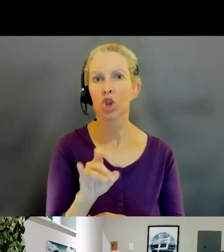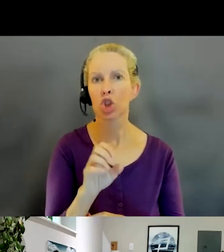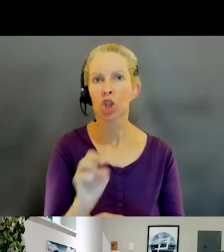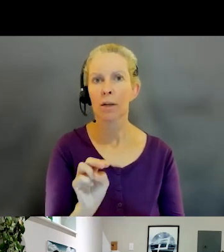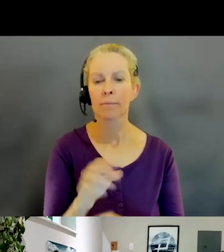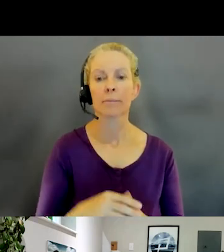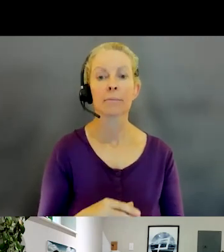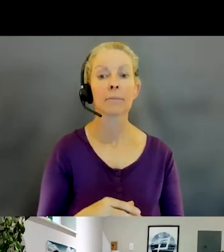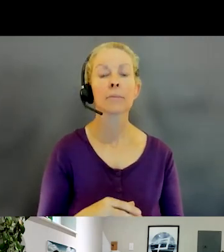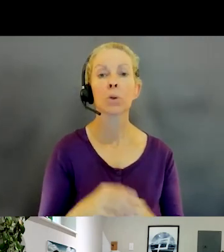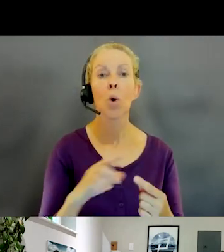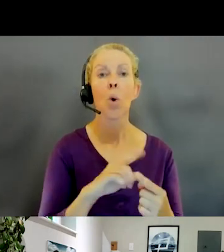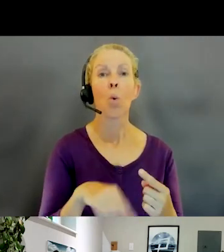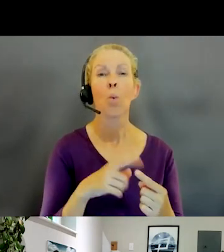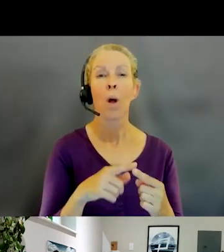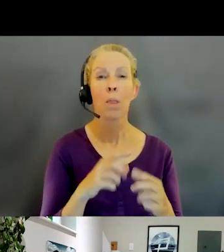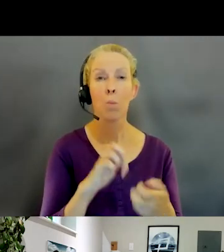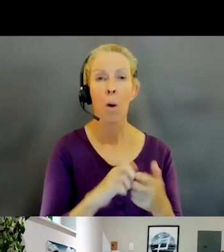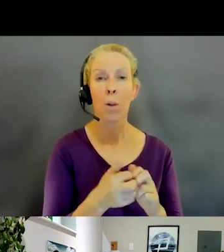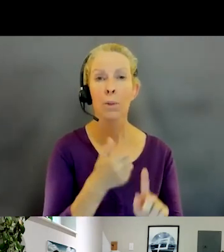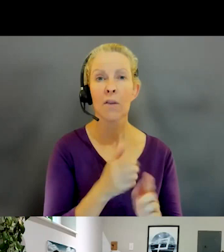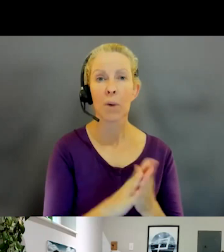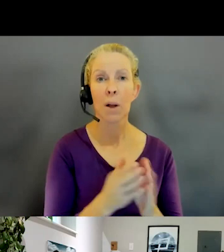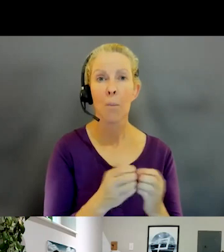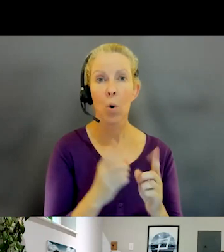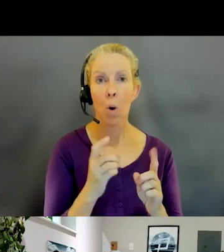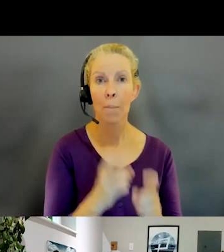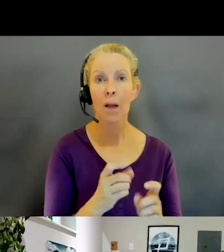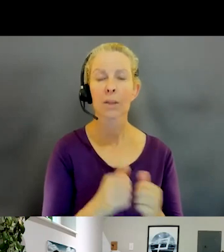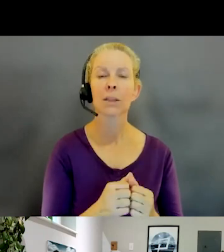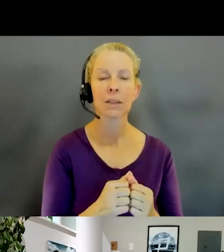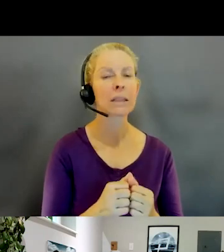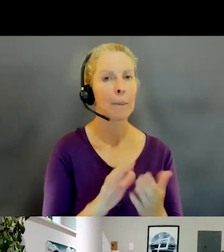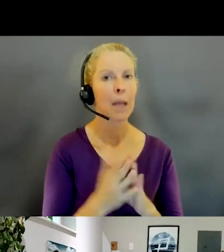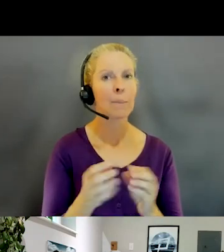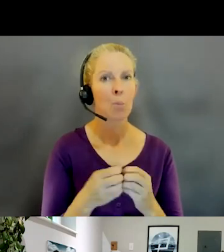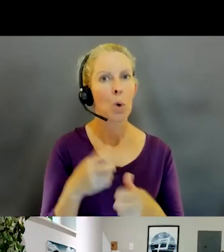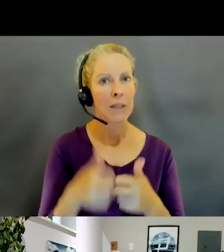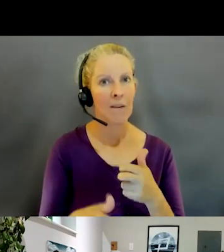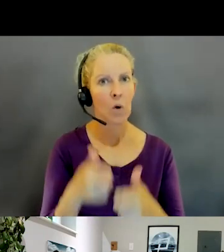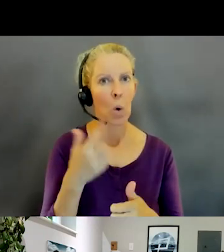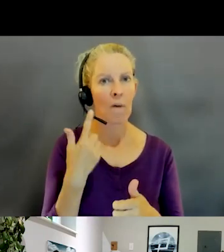complex the problem, the harder it is going to be for us to get into but it is completely doable,